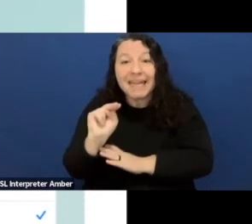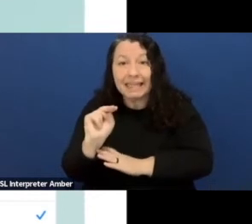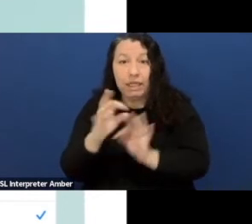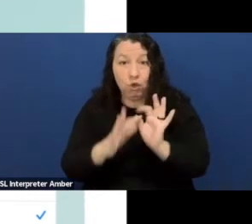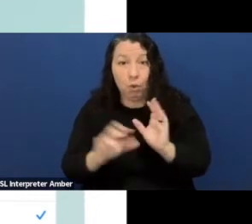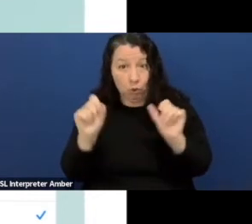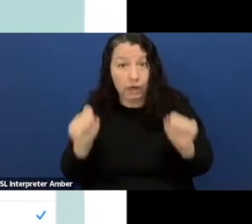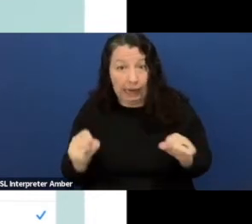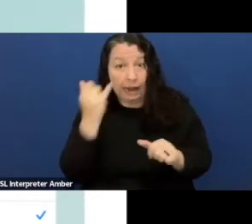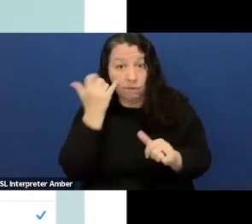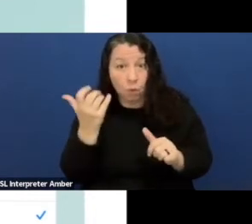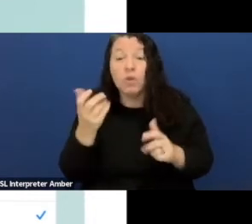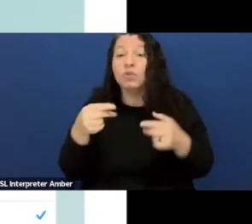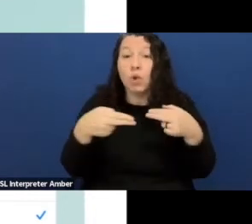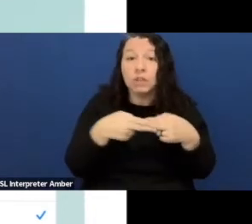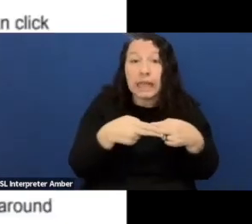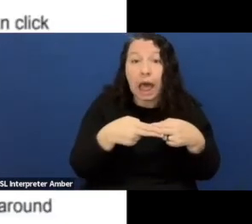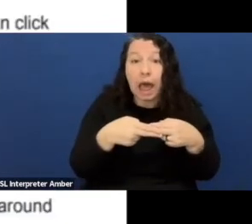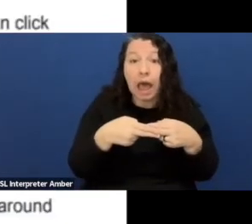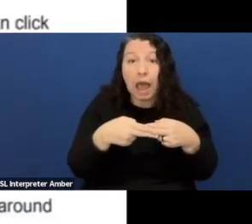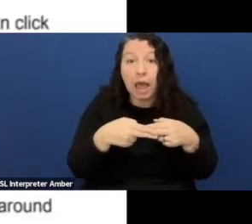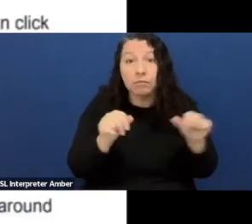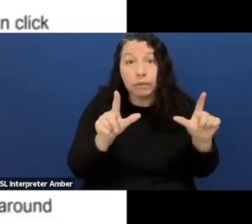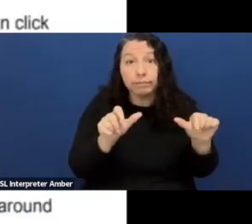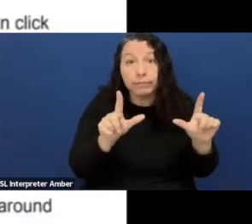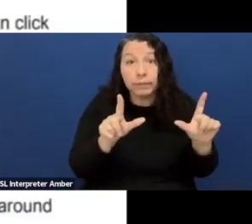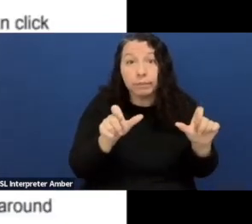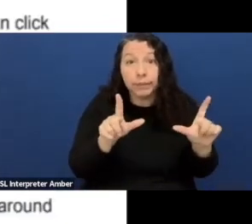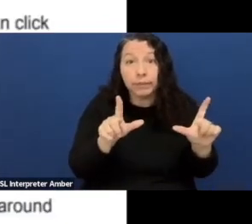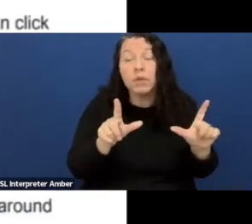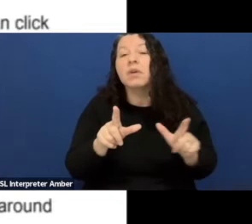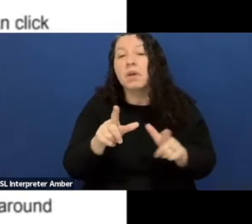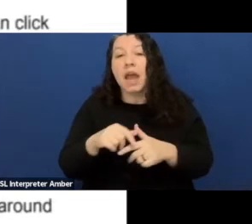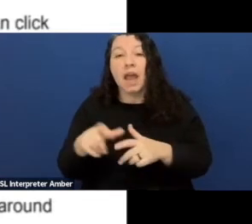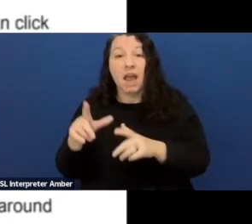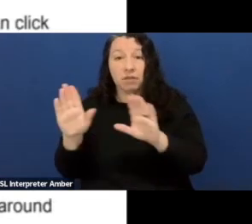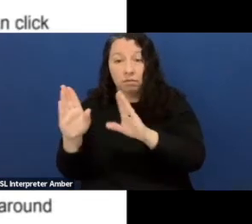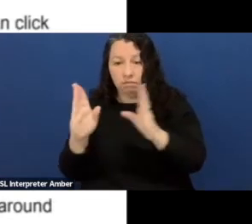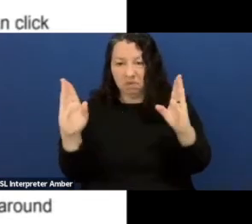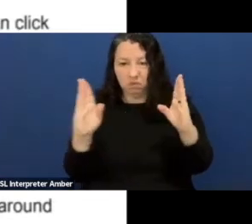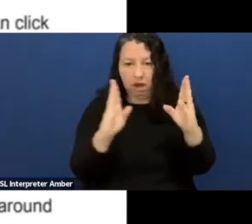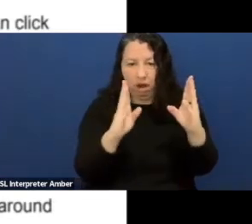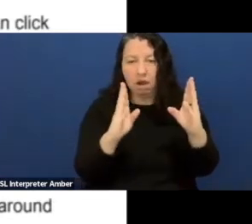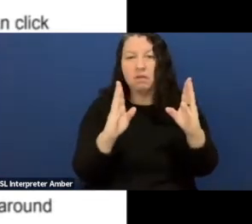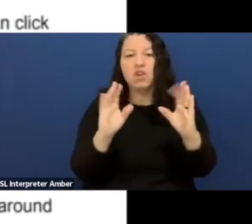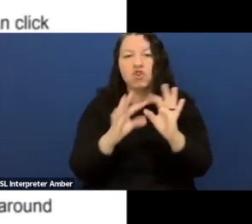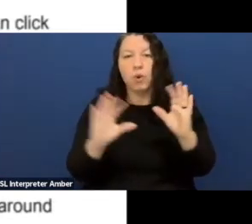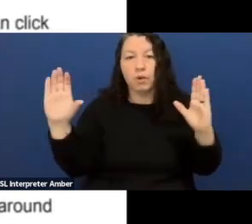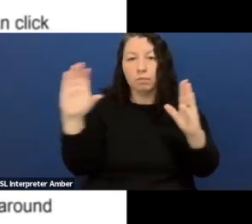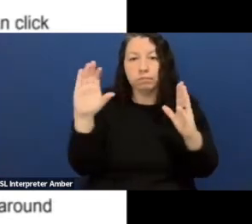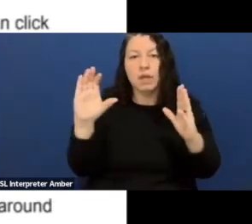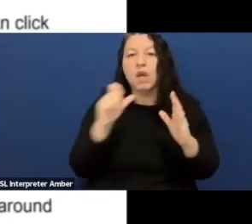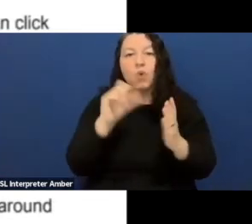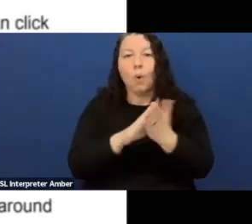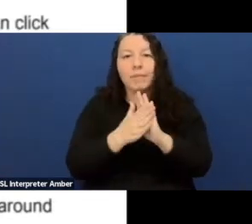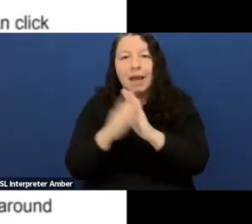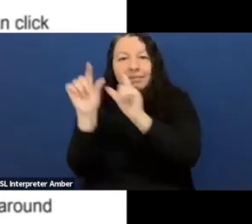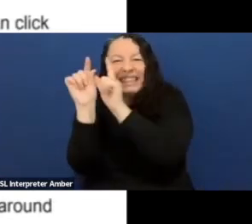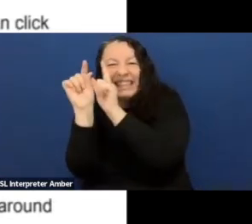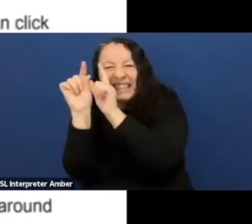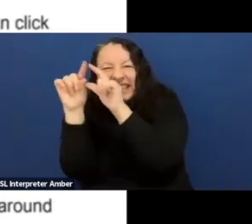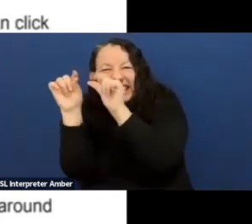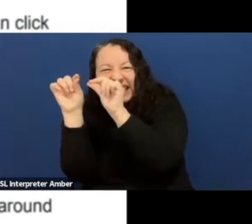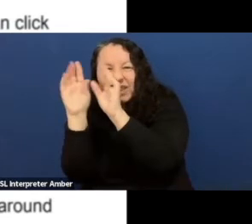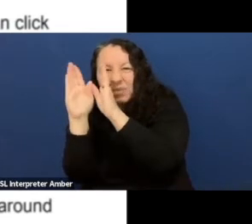corner, you can pin them so that when slides are shared, and the ratio of the screen changes,